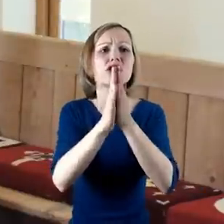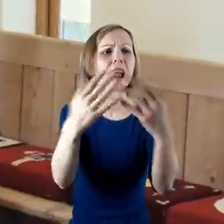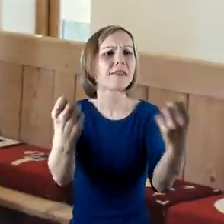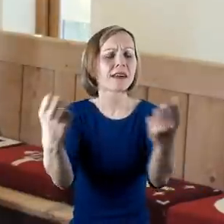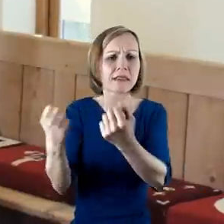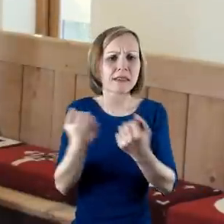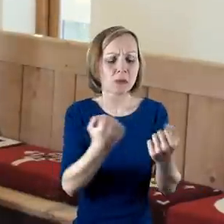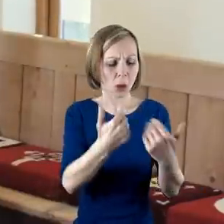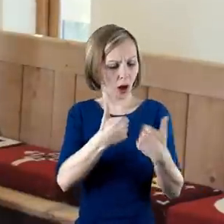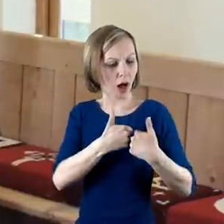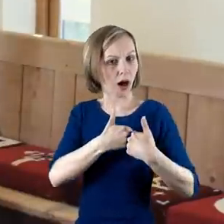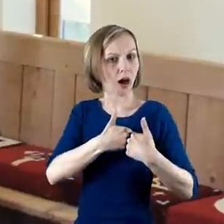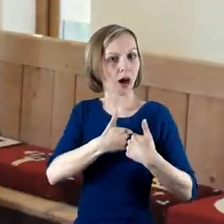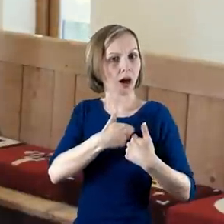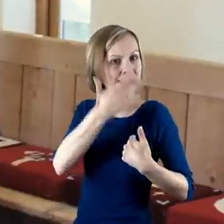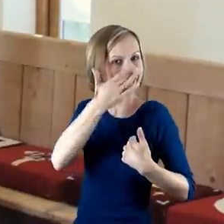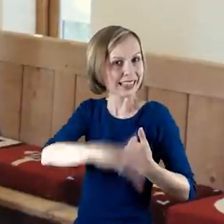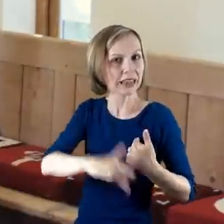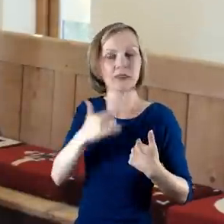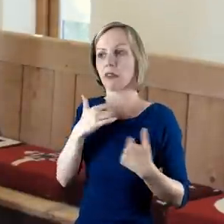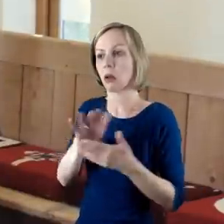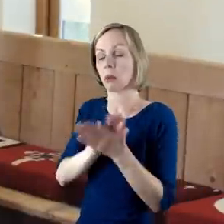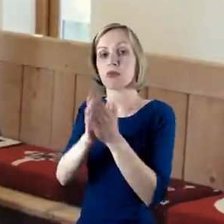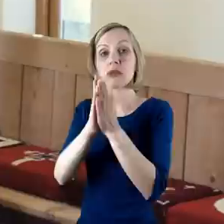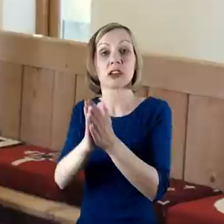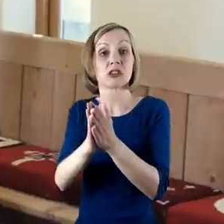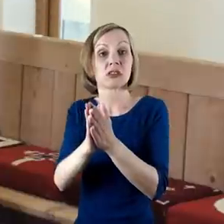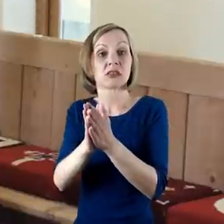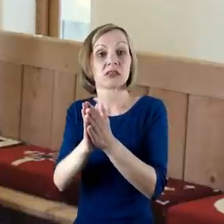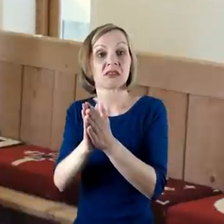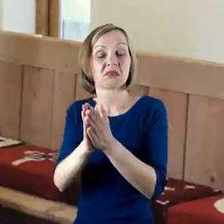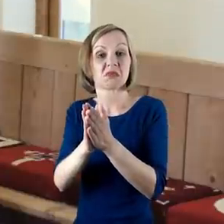that is worthless. While one that is pure before God